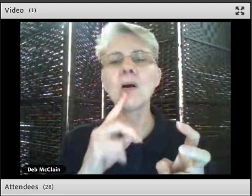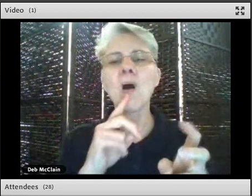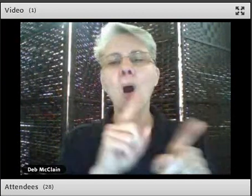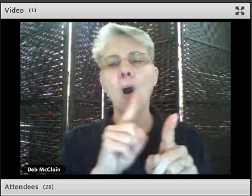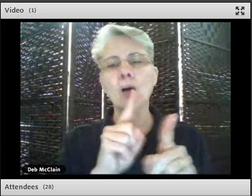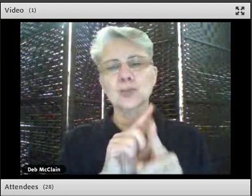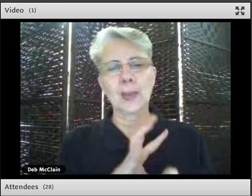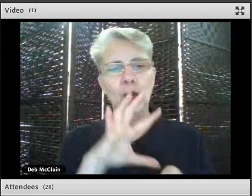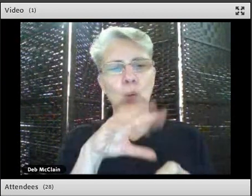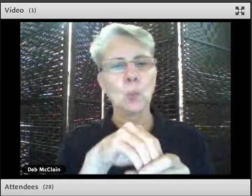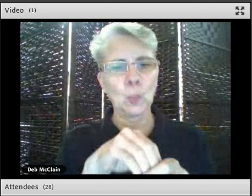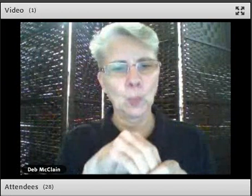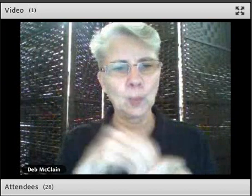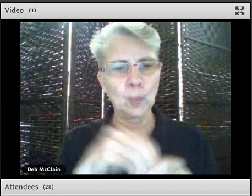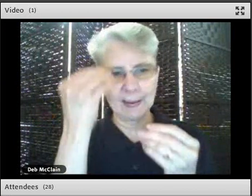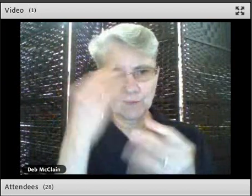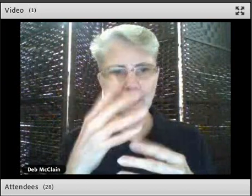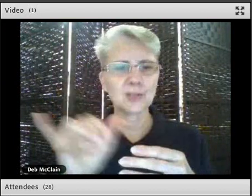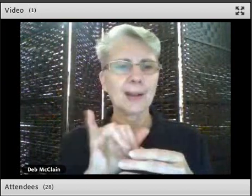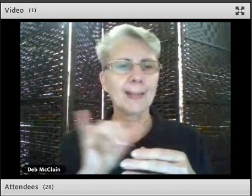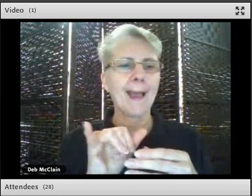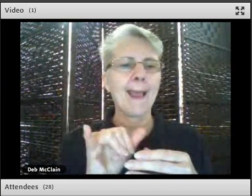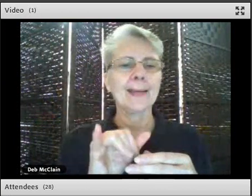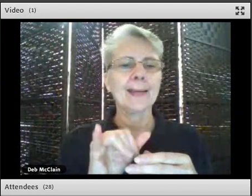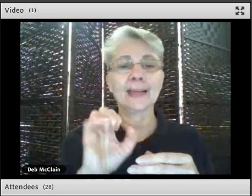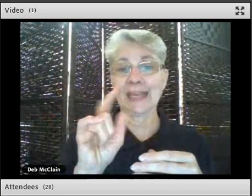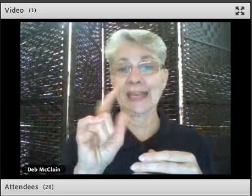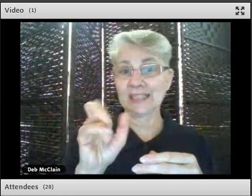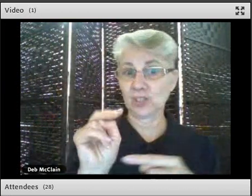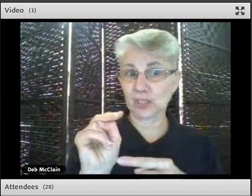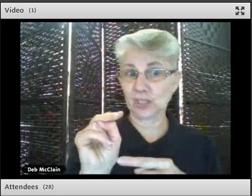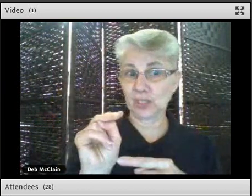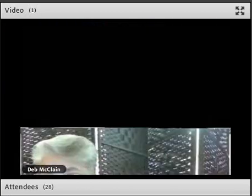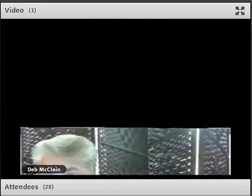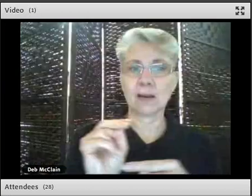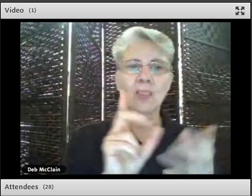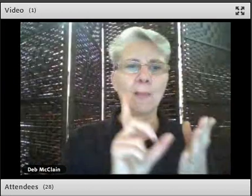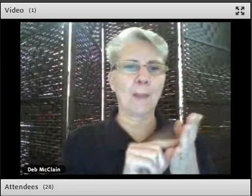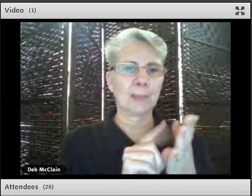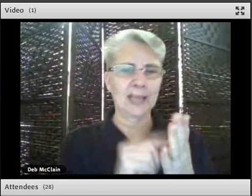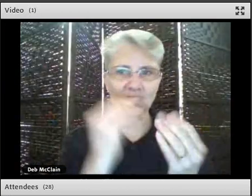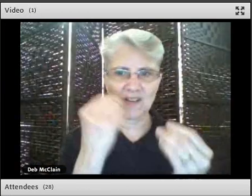We can also include, in the subfield Z, the ISBN if that's appropriate.